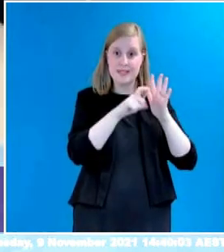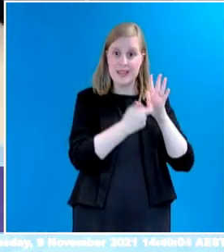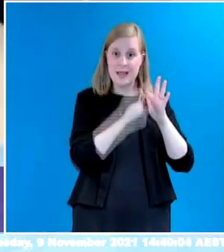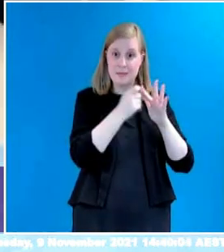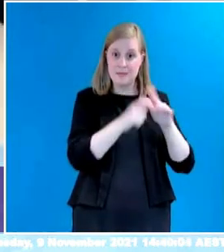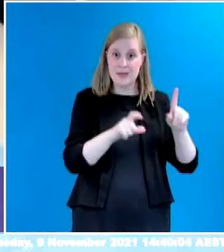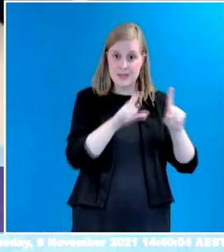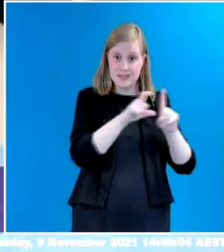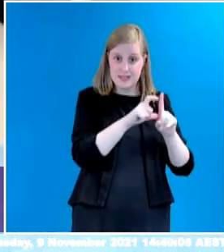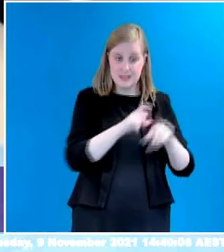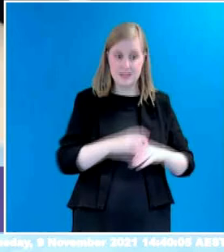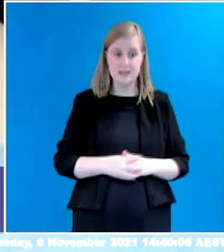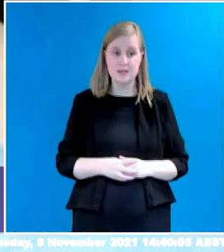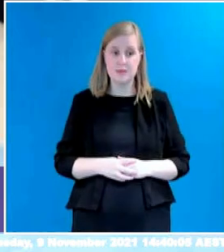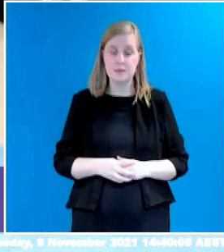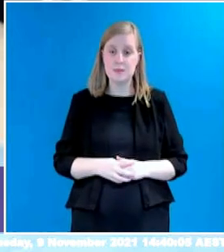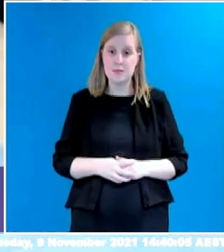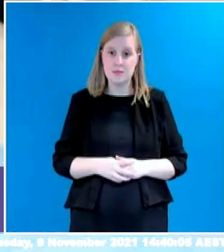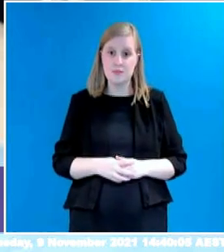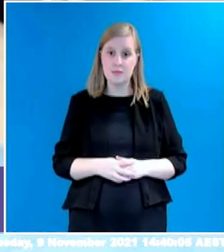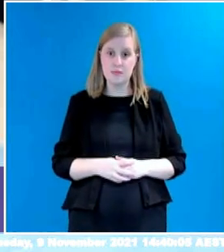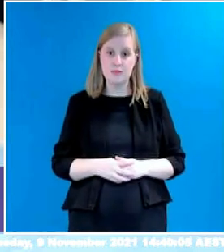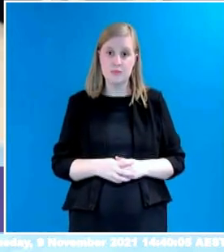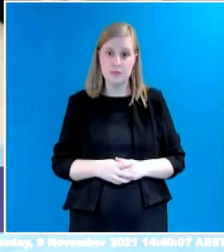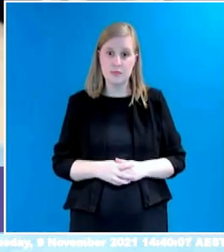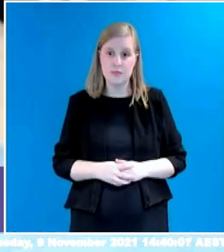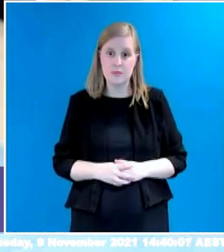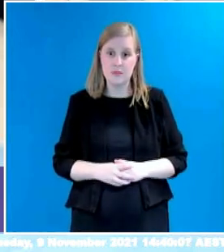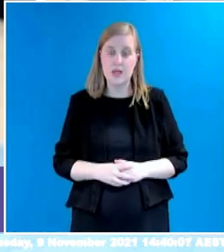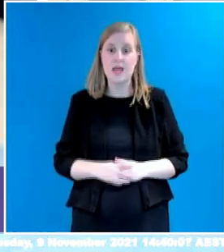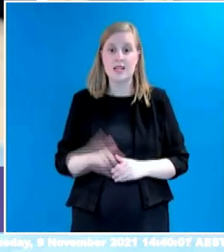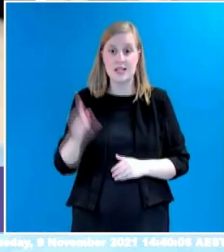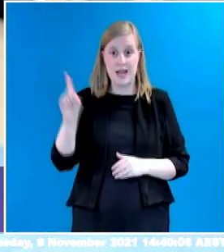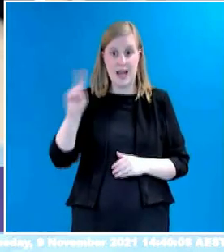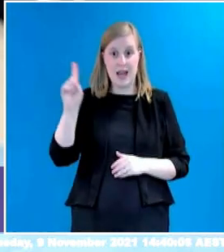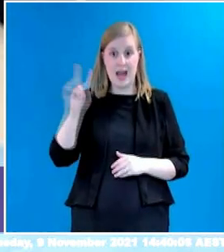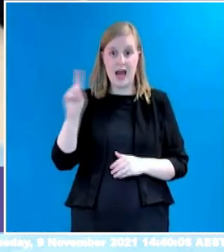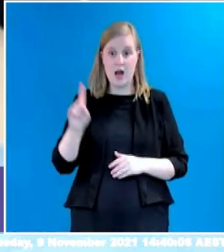drafts of that draw on the article 26 rights.